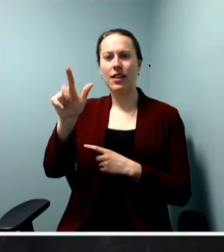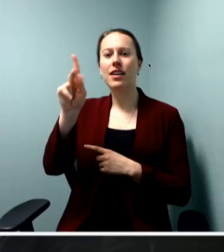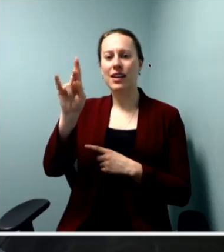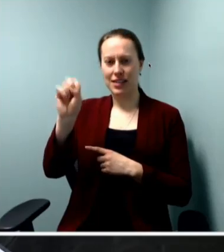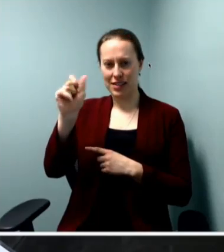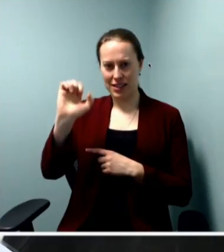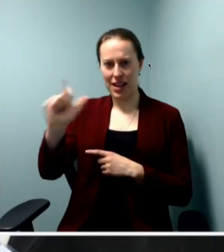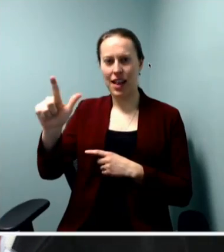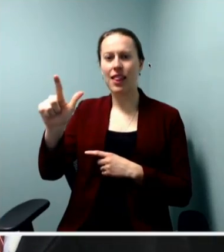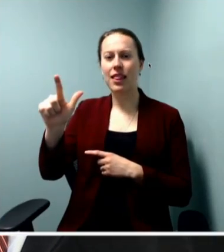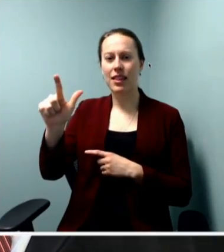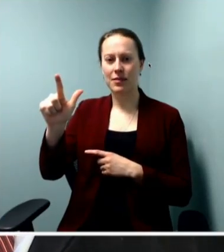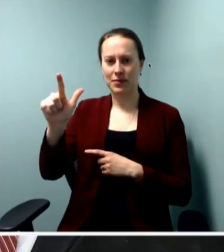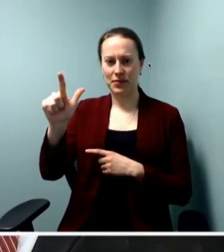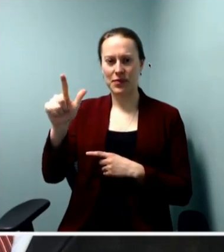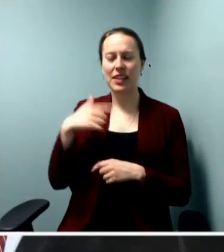Assistant Professor of Movement.